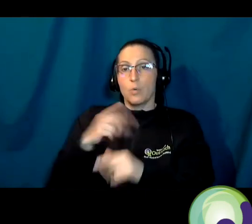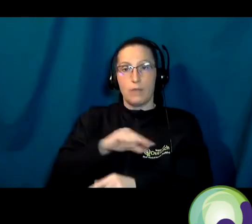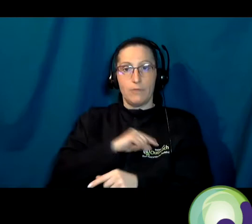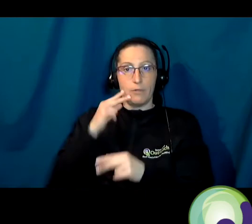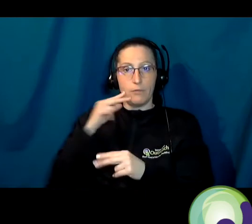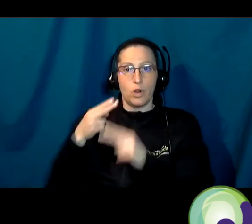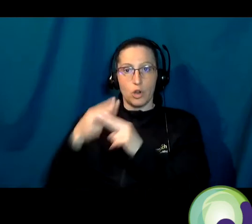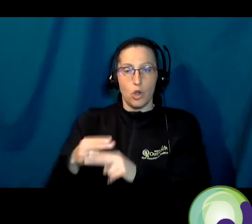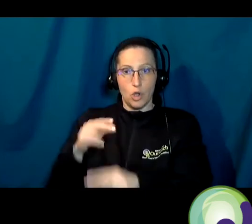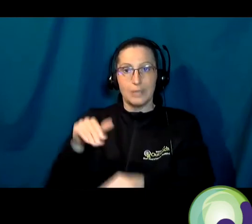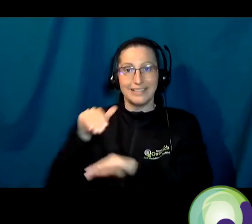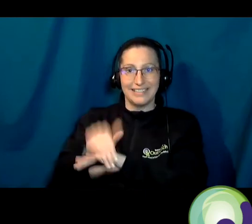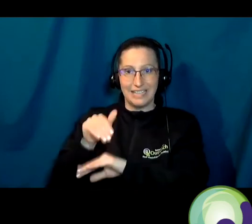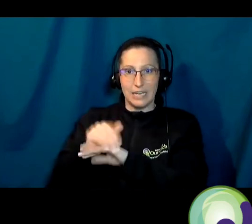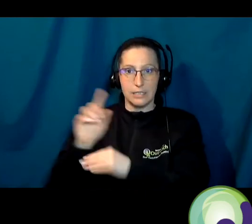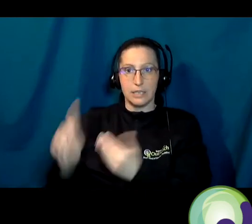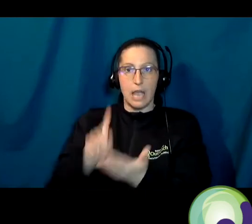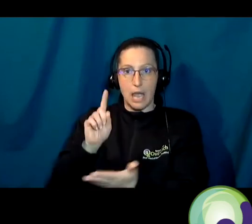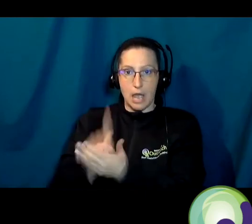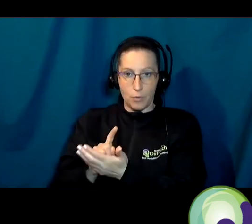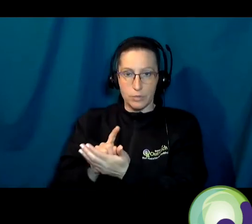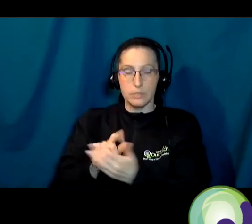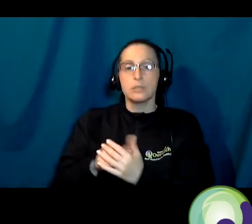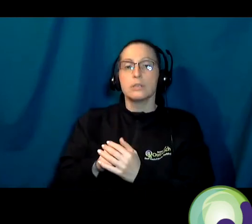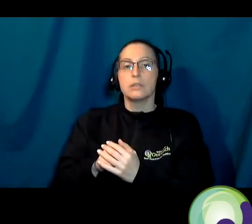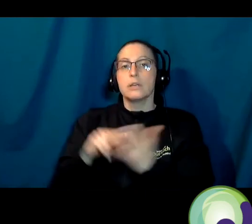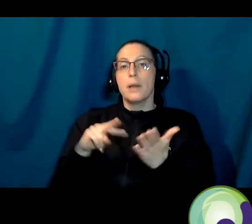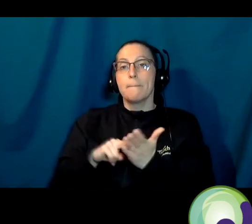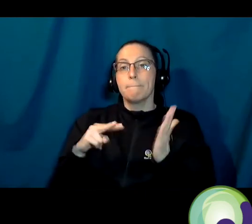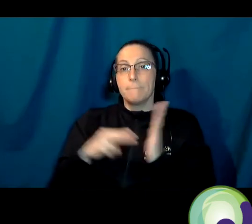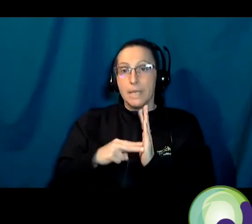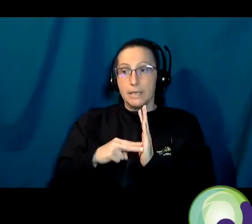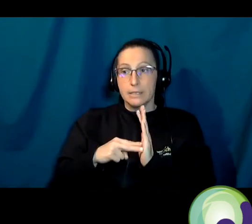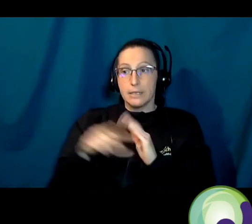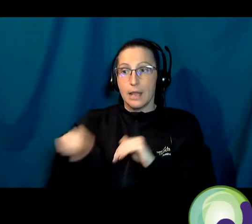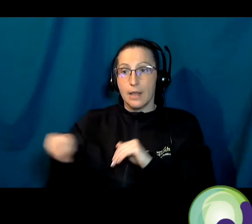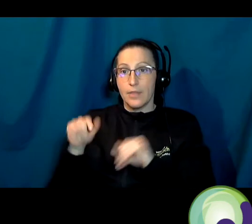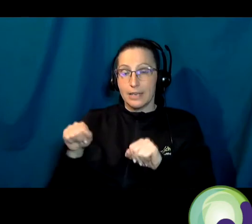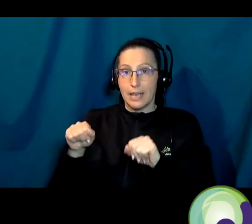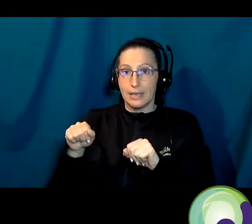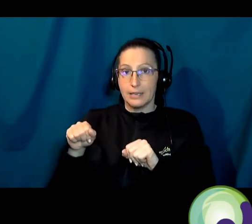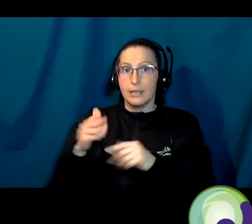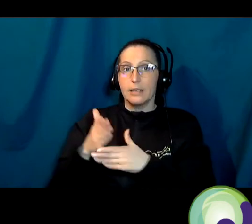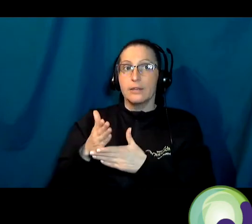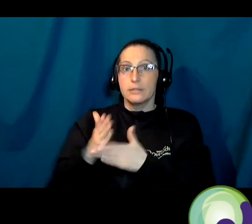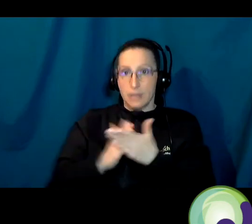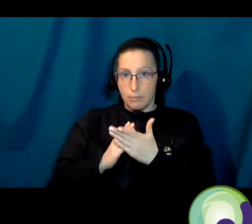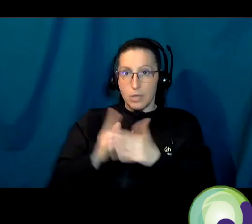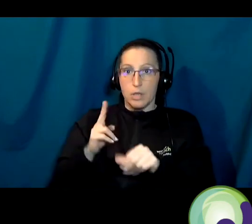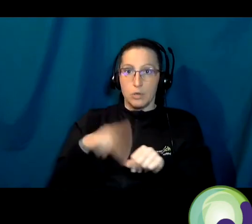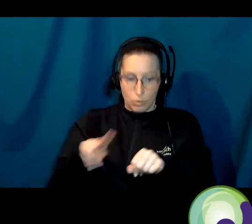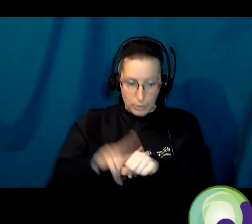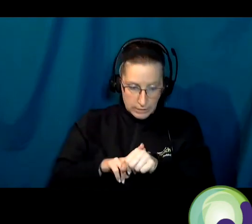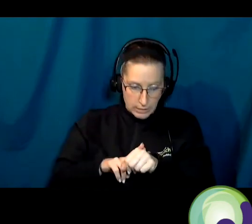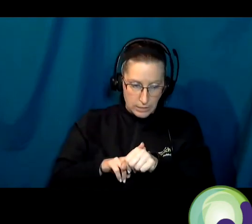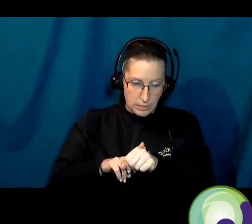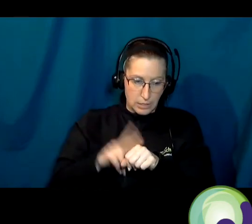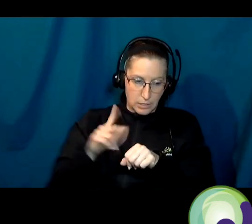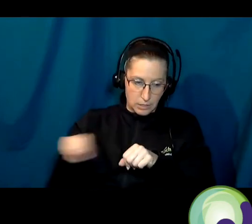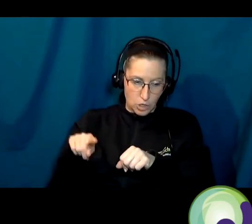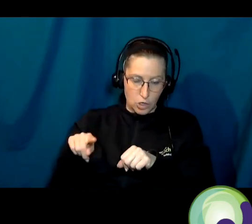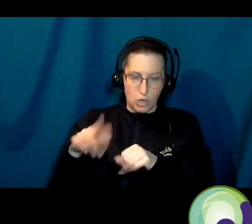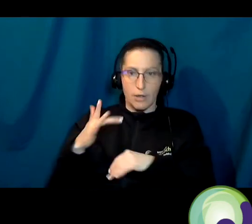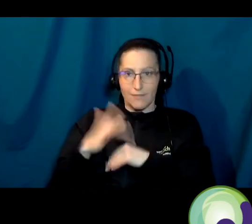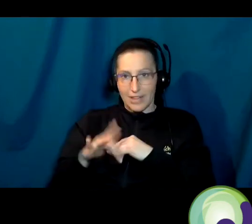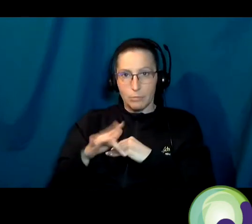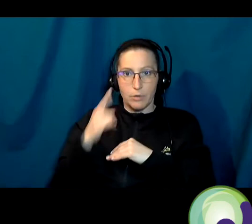And that is to enable some normalcy of being available for maybe their family events